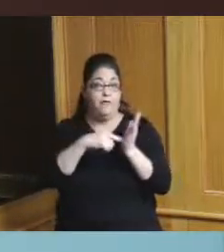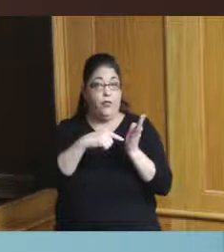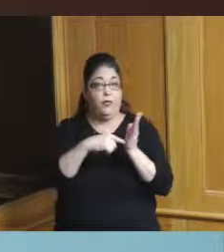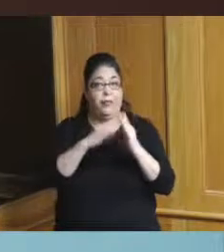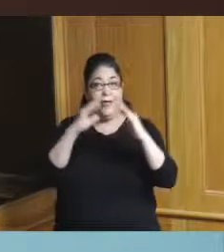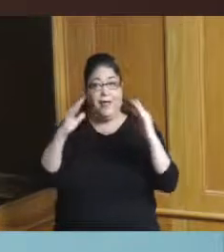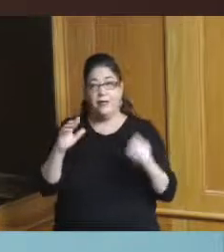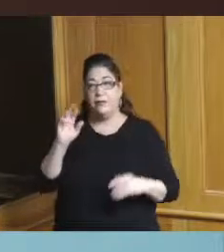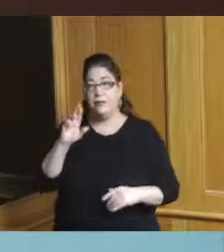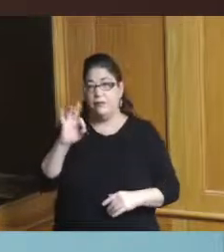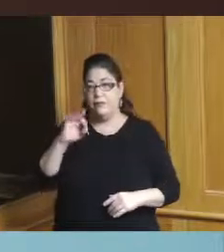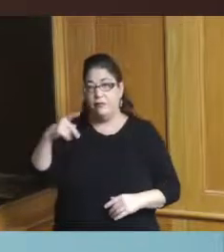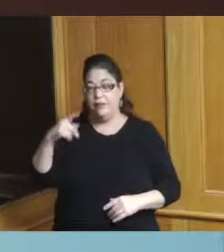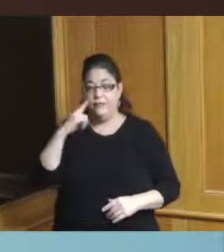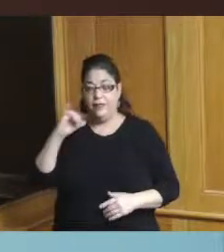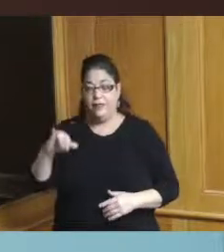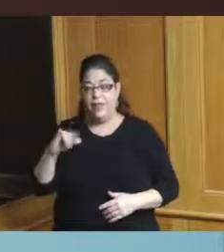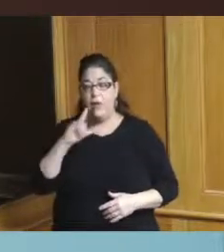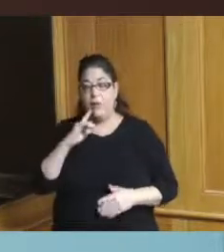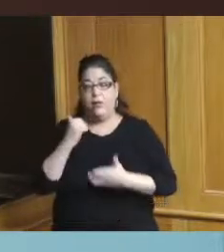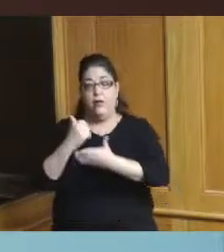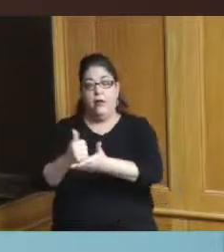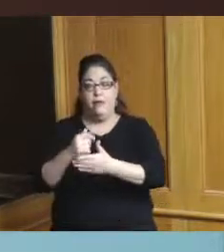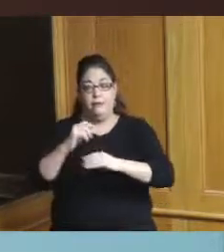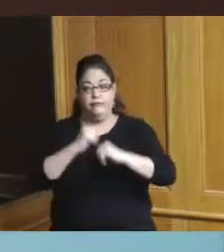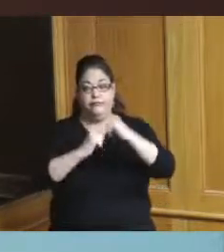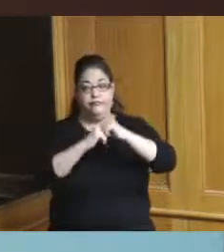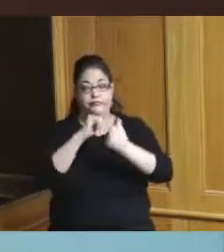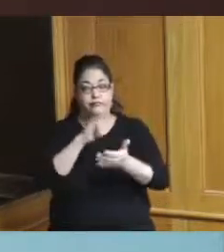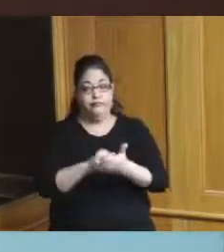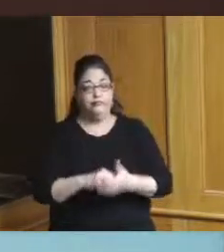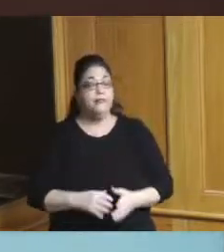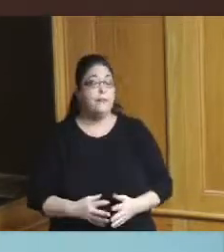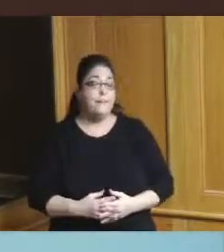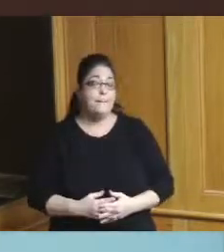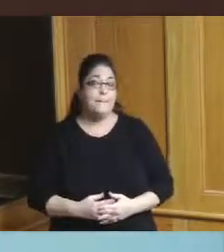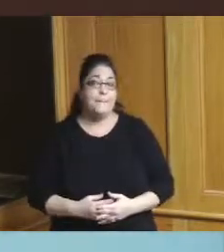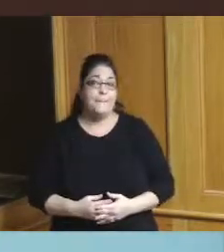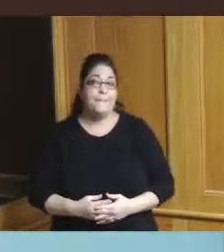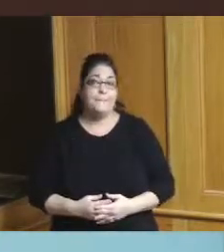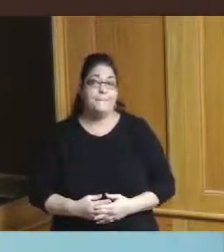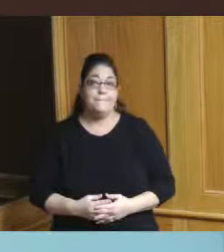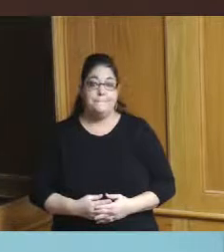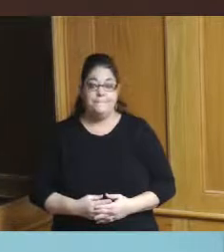that actually help construct affordable housing throughout the county including this project in